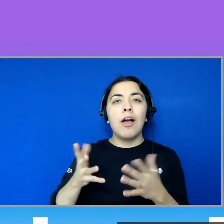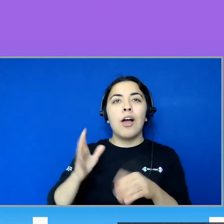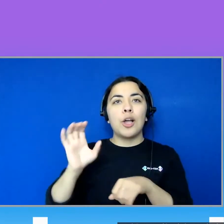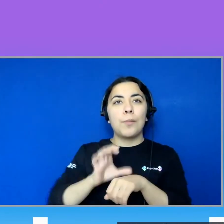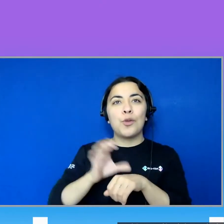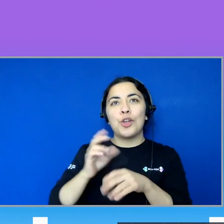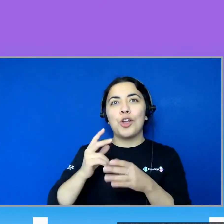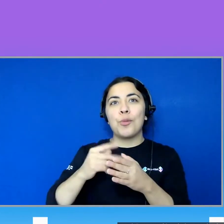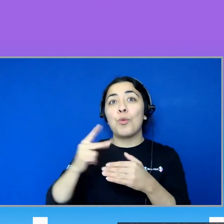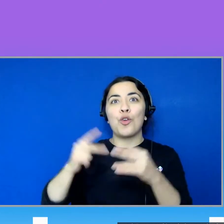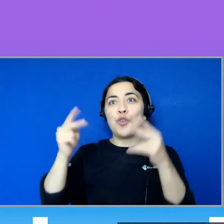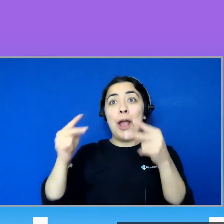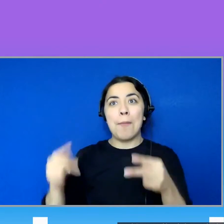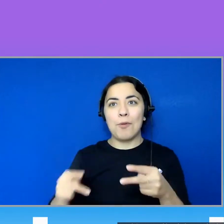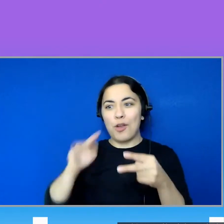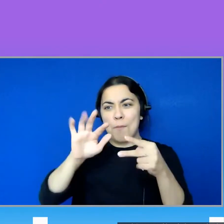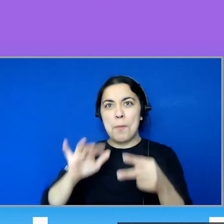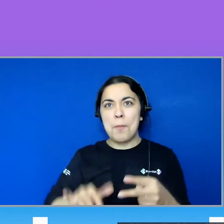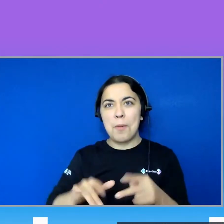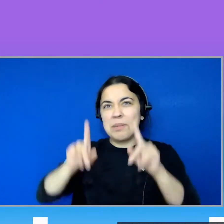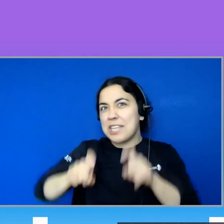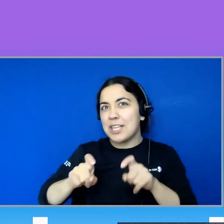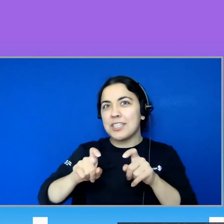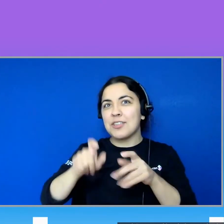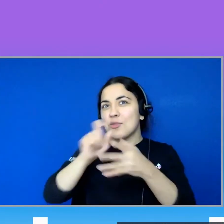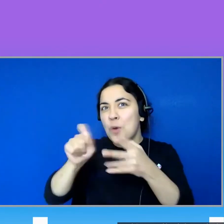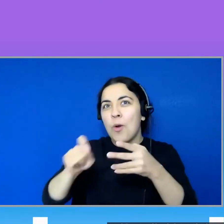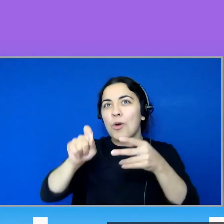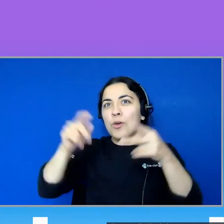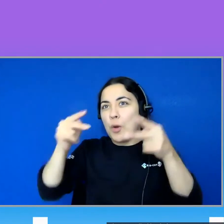called back then a computer programmer, and I wrote code,